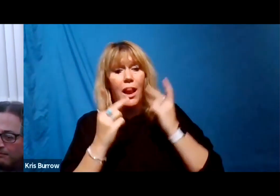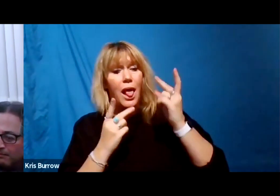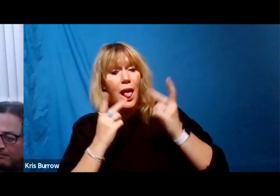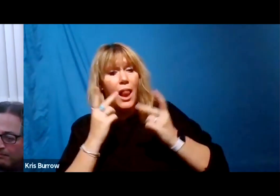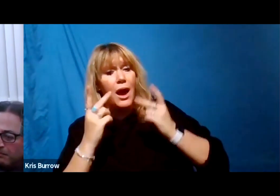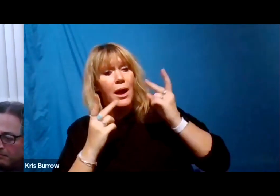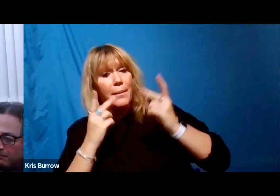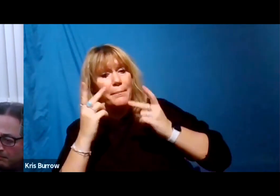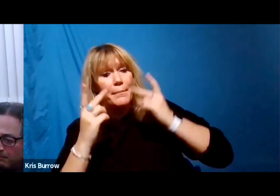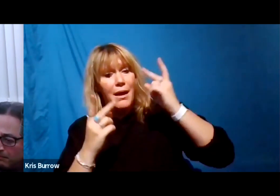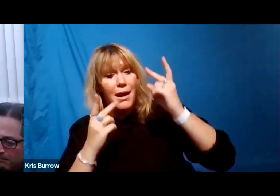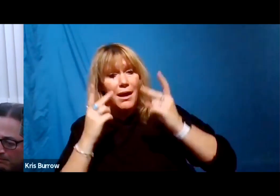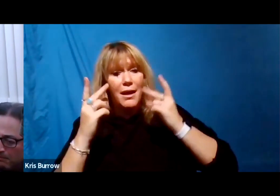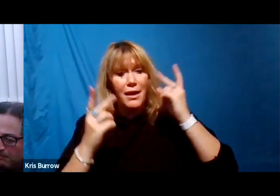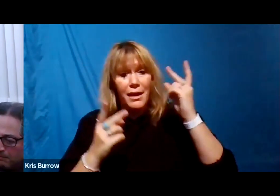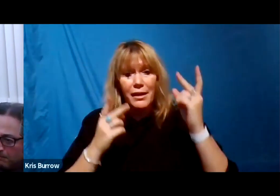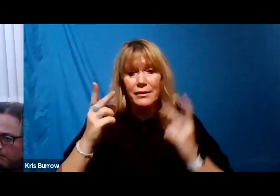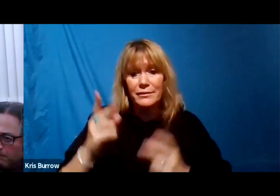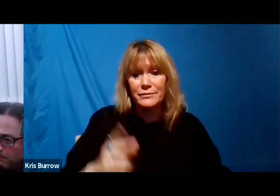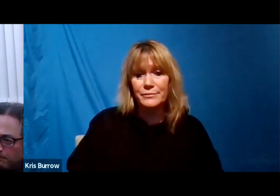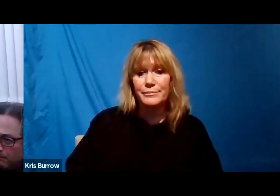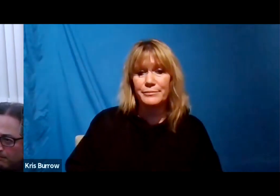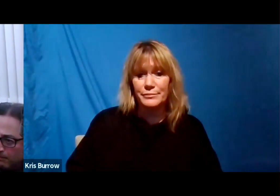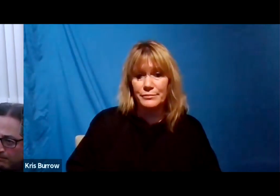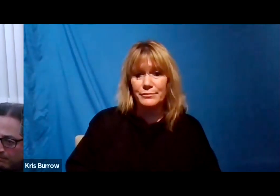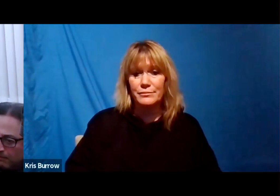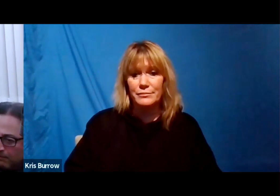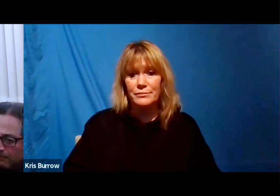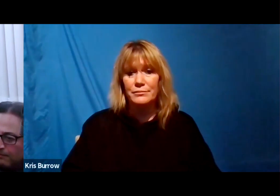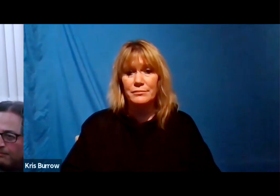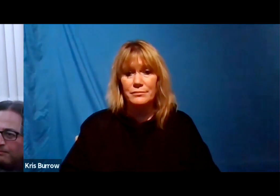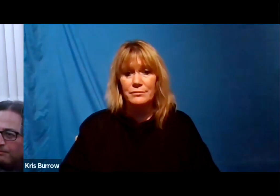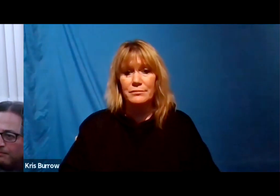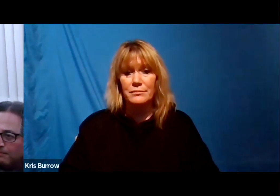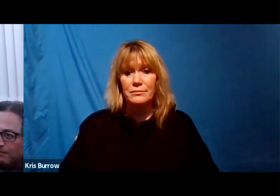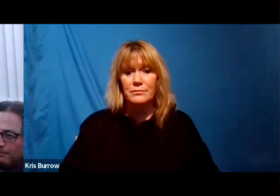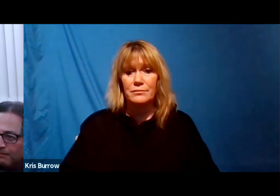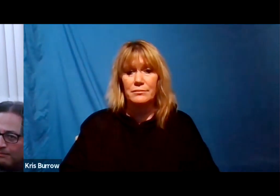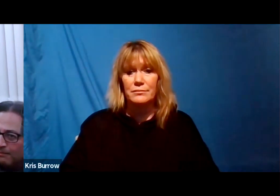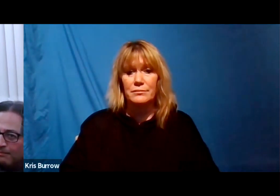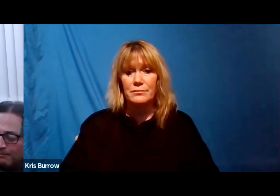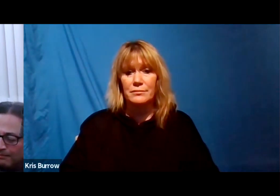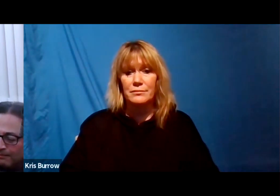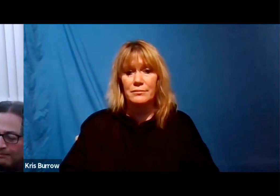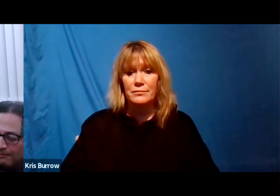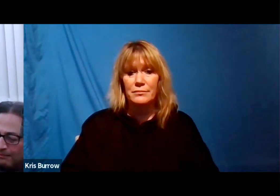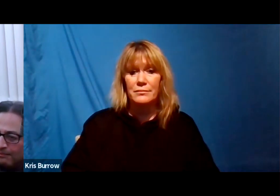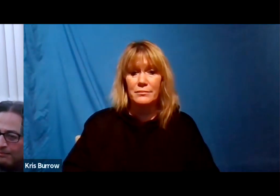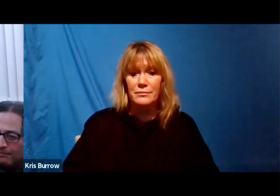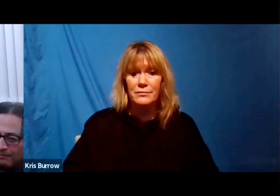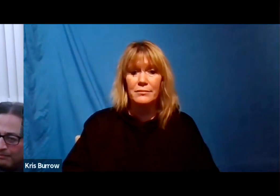very shiny, sort of satin umm... ruffle headdress on.